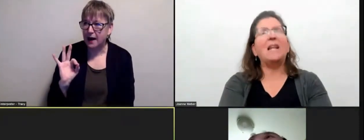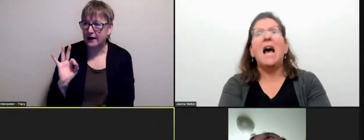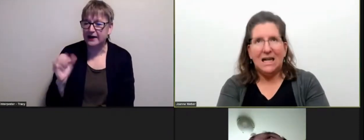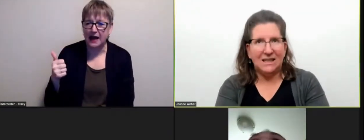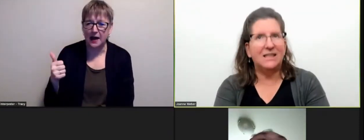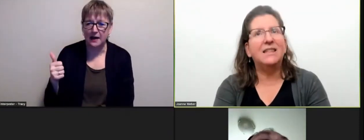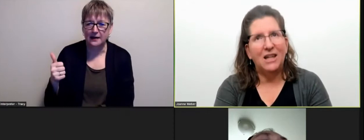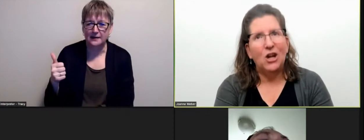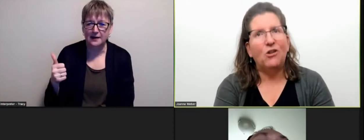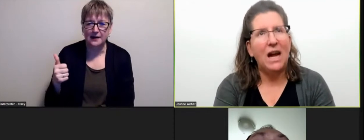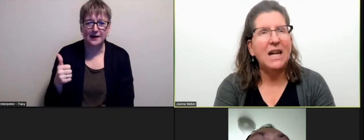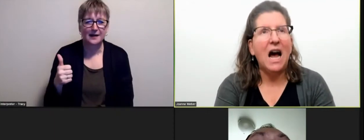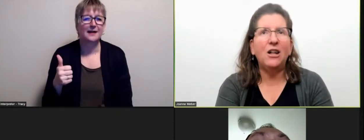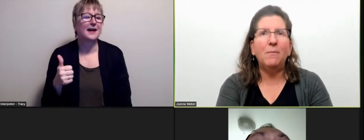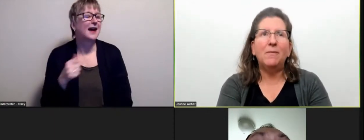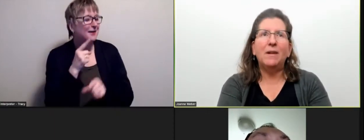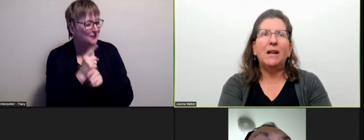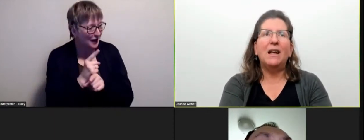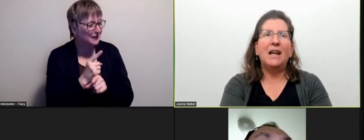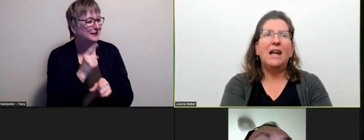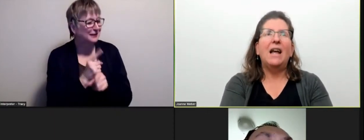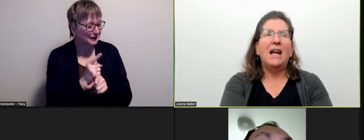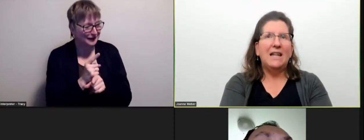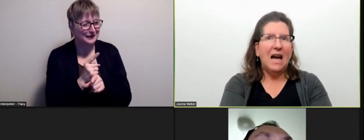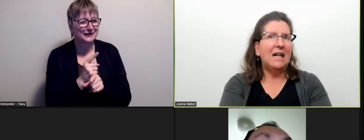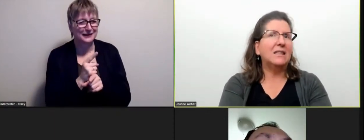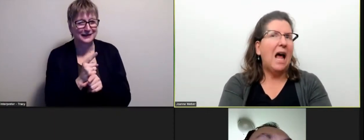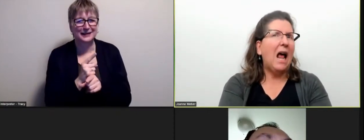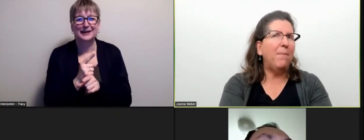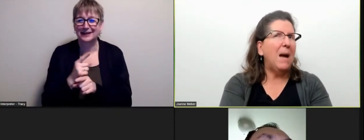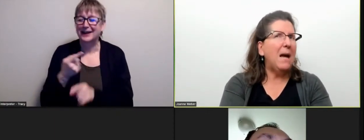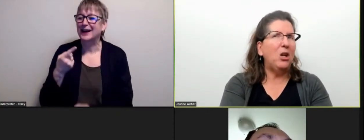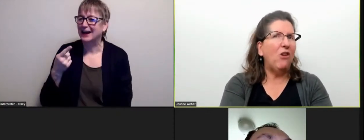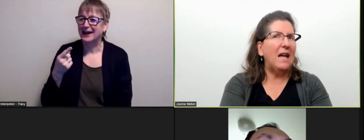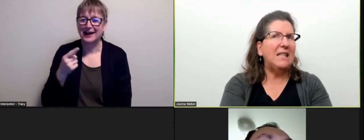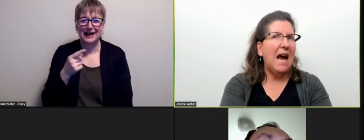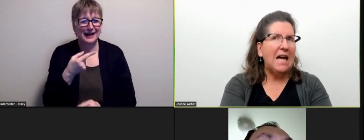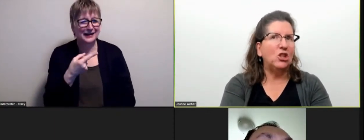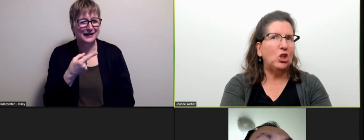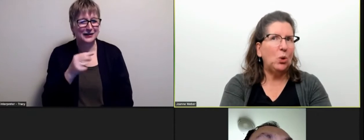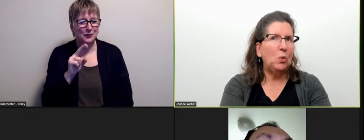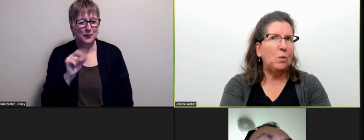Dr. Weber: Yes! Grade 9, yes and maybe Grade 10, too.